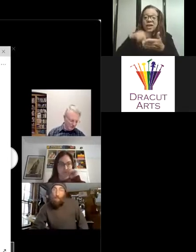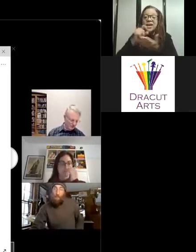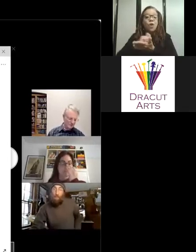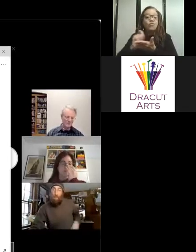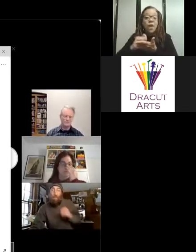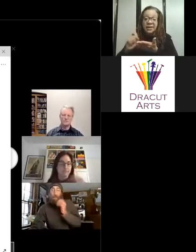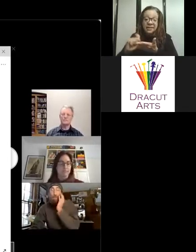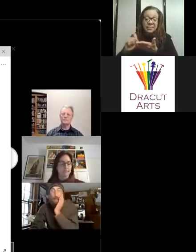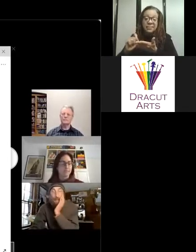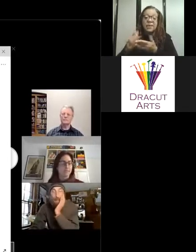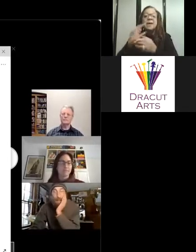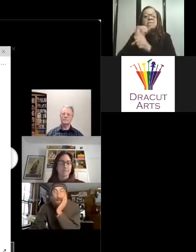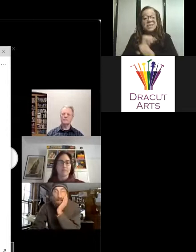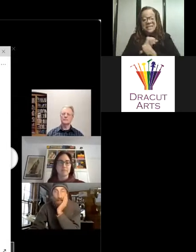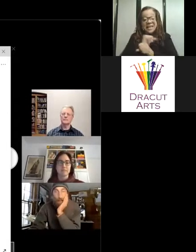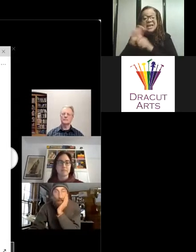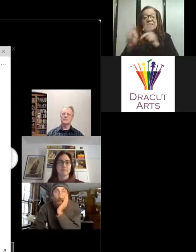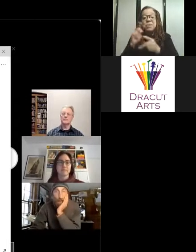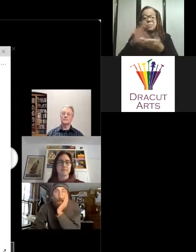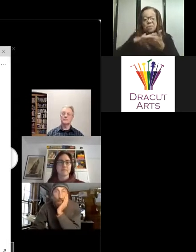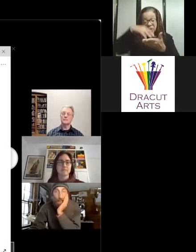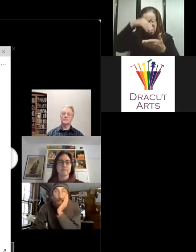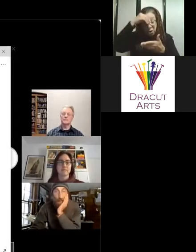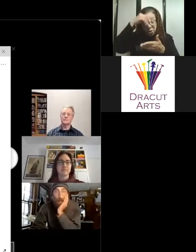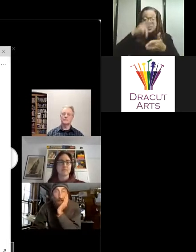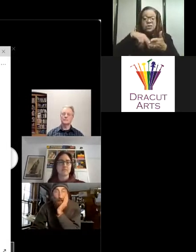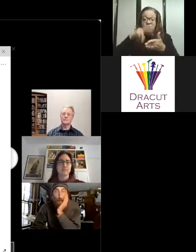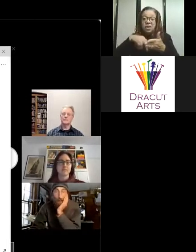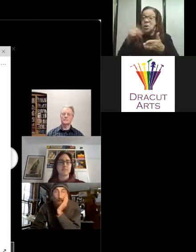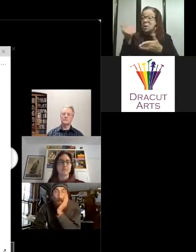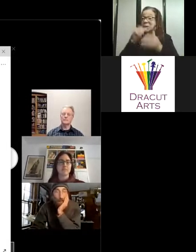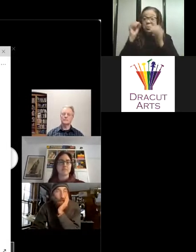people to learn to read, uh. or for anybody to teach them. So this fellow,